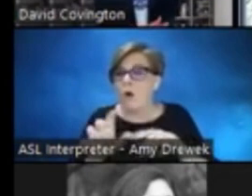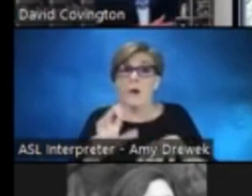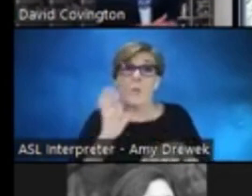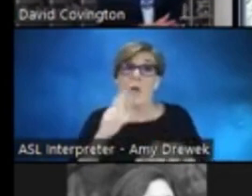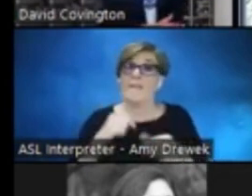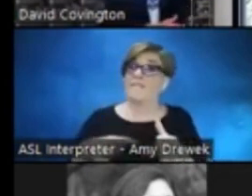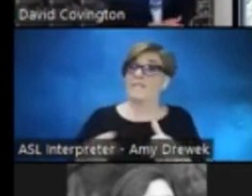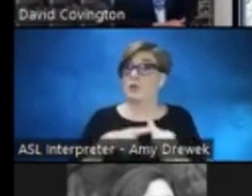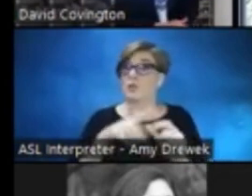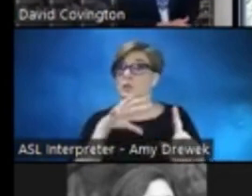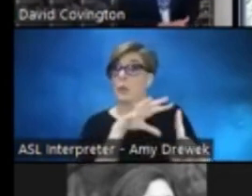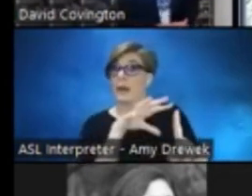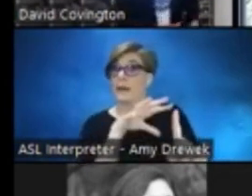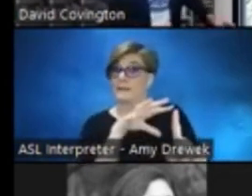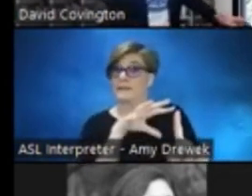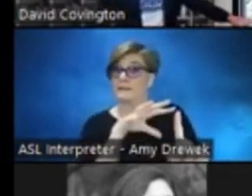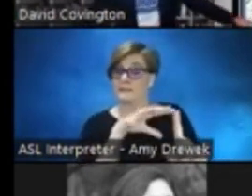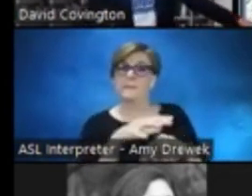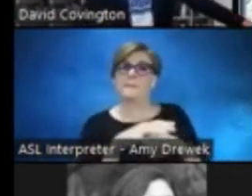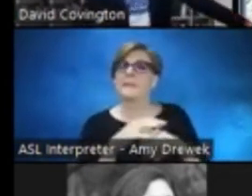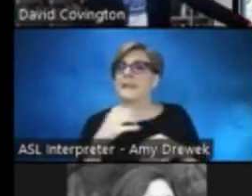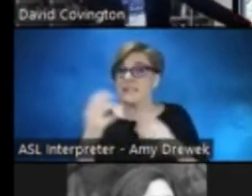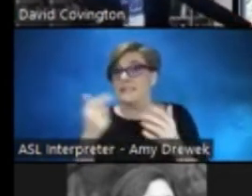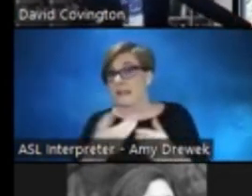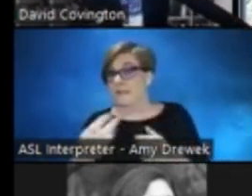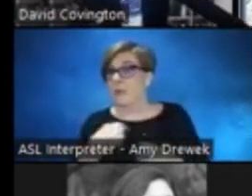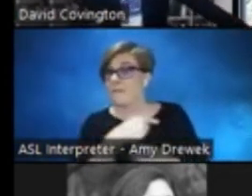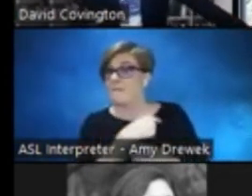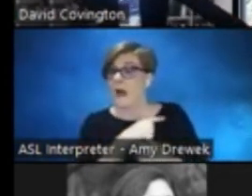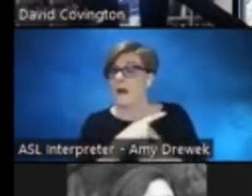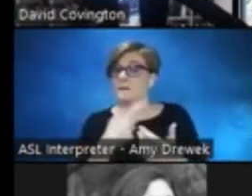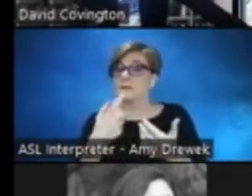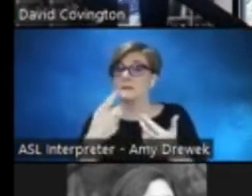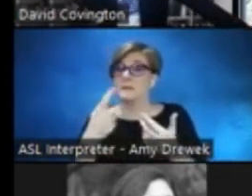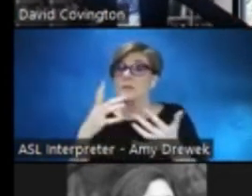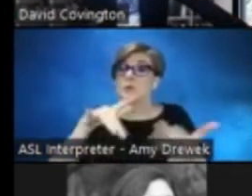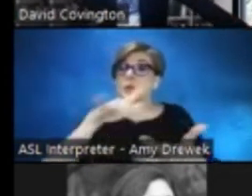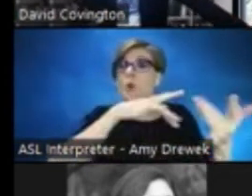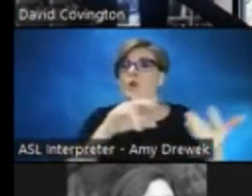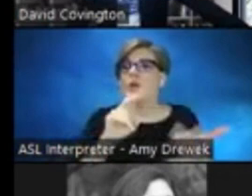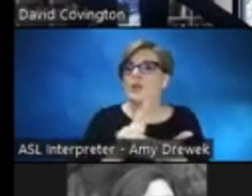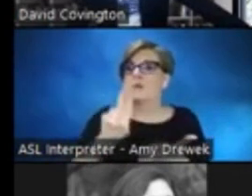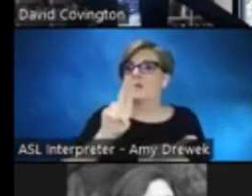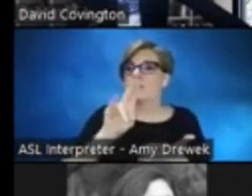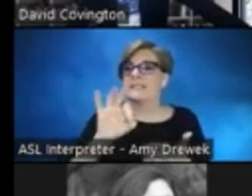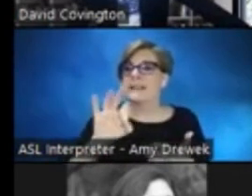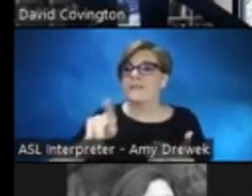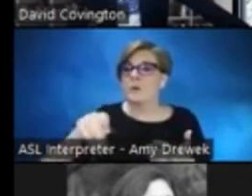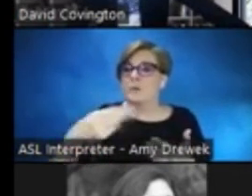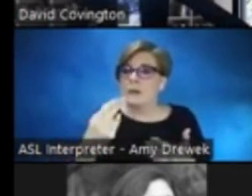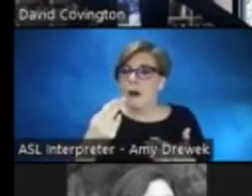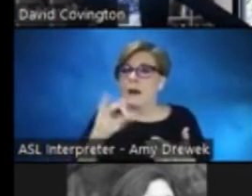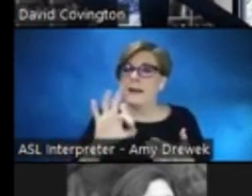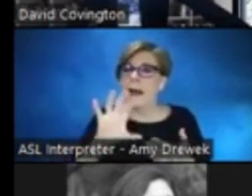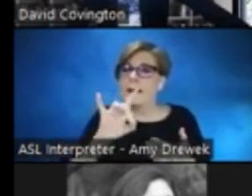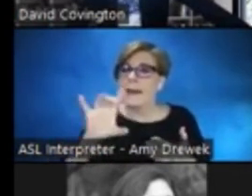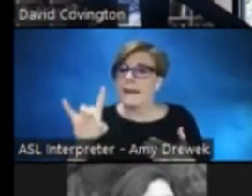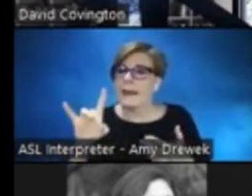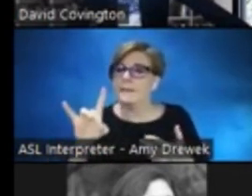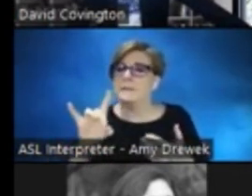SEVERAL OF US WENT TO THE UNIVERSITY OF UTAH 988 CRISIS CALL CENTER A FEW WEEKS AGO.